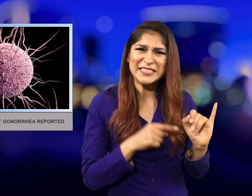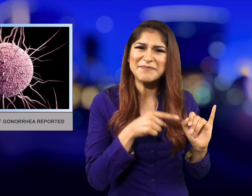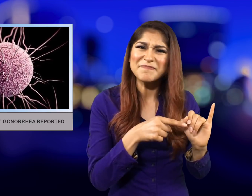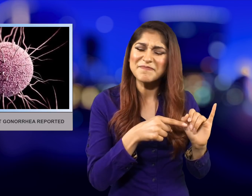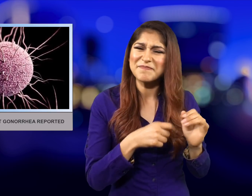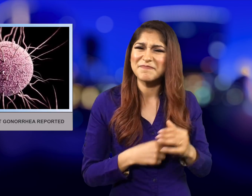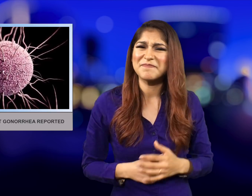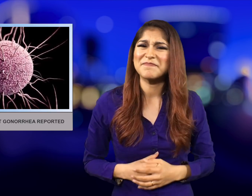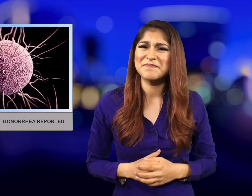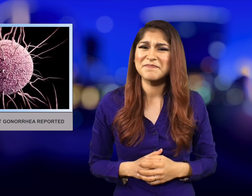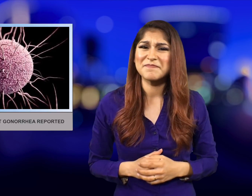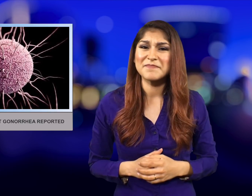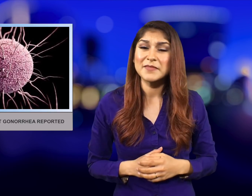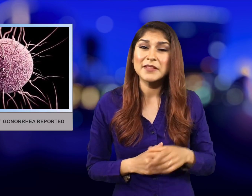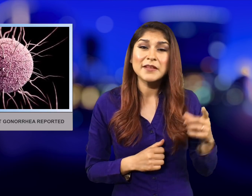began.